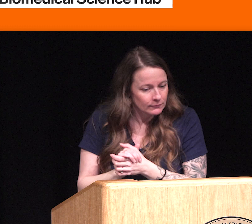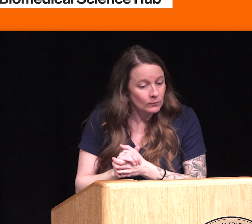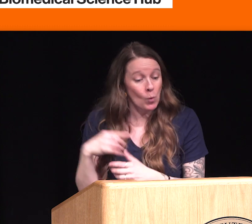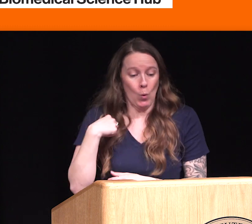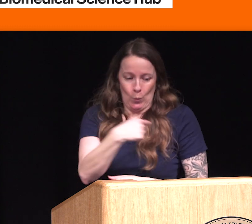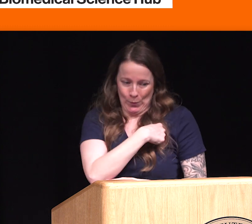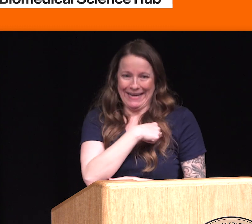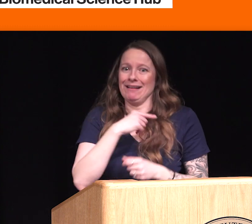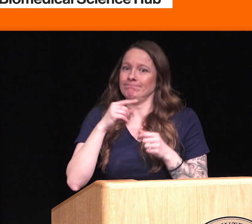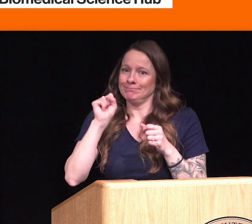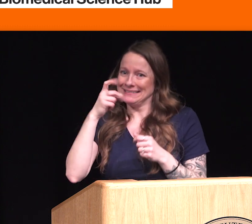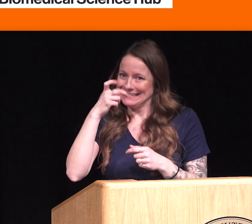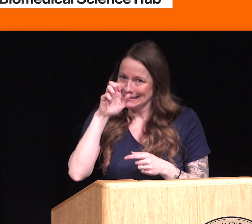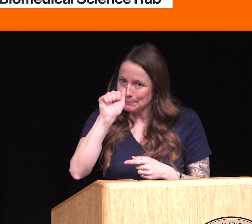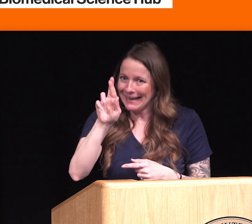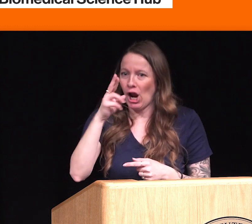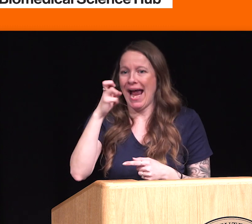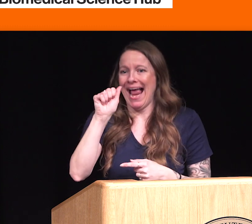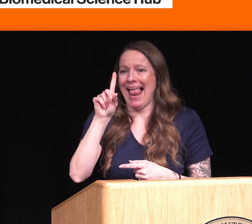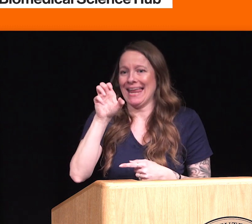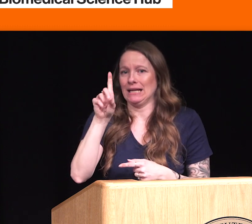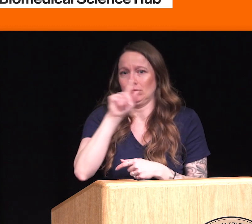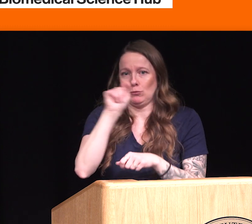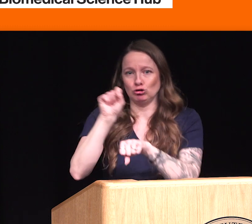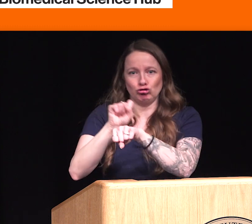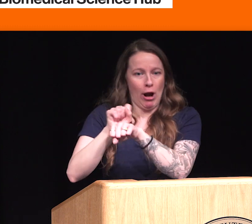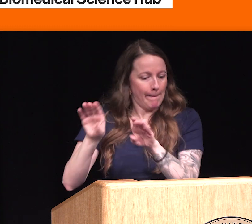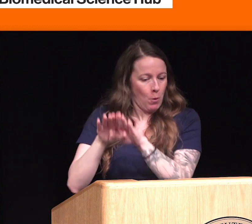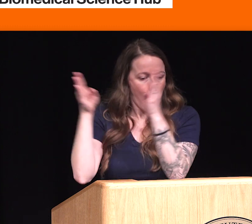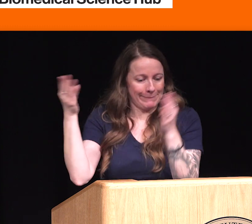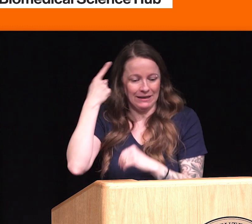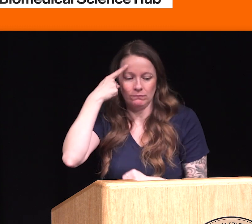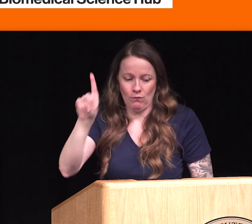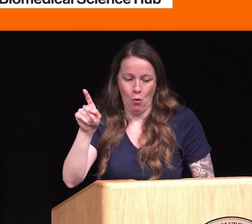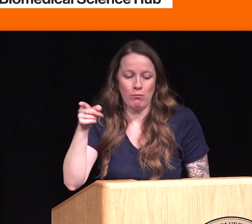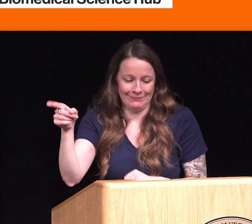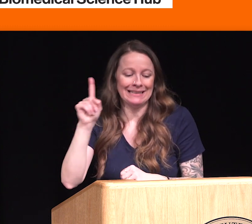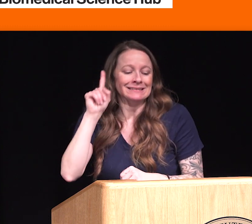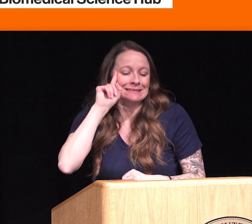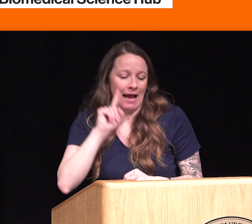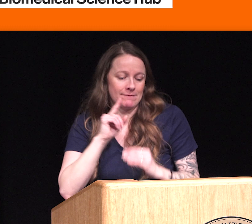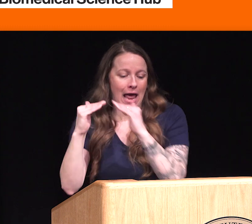and that as Deaf people, we can accomplish these things. We spearheaded this job opening